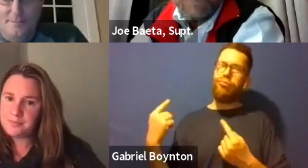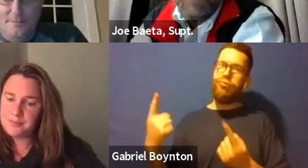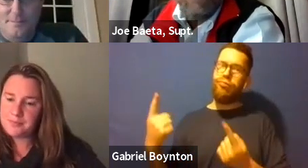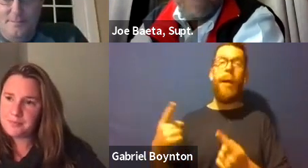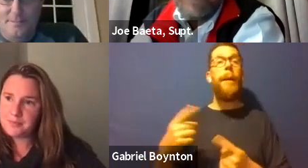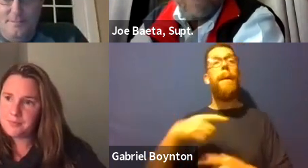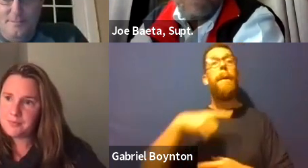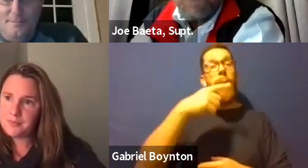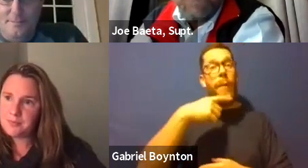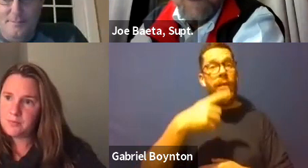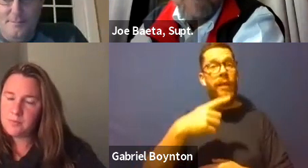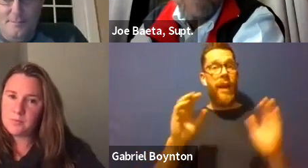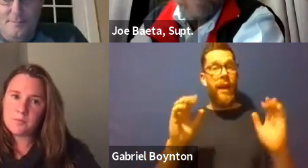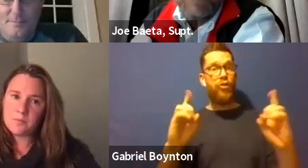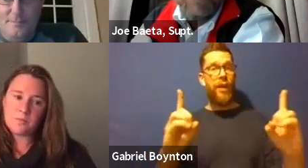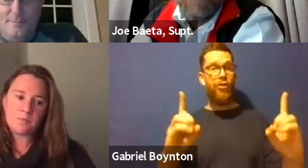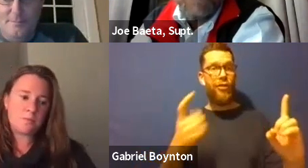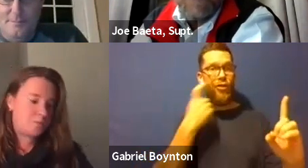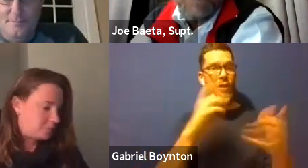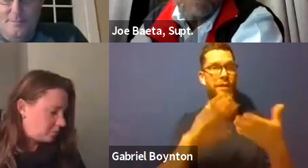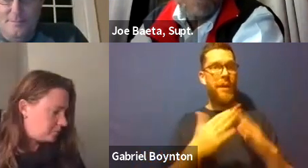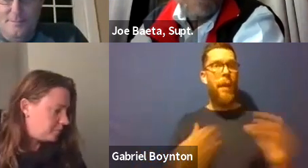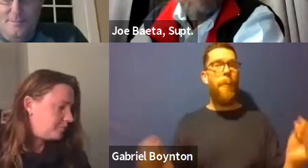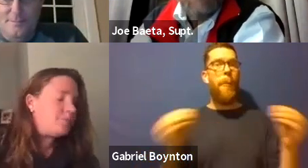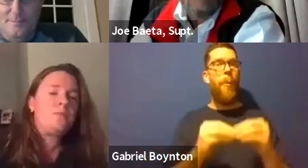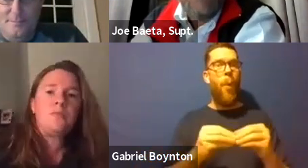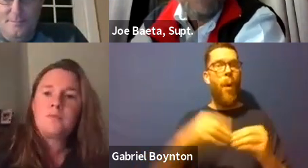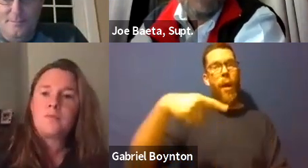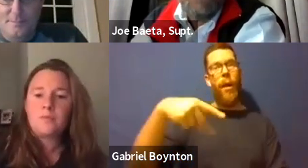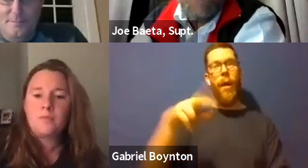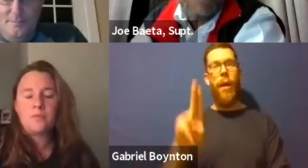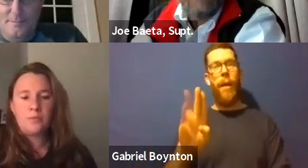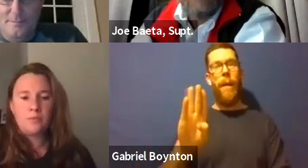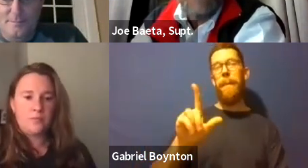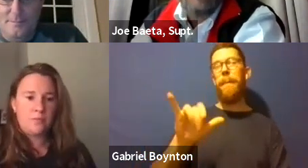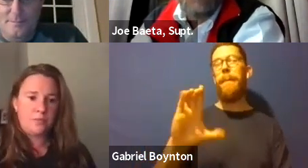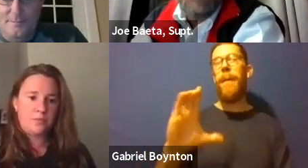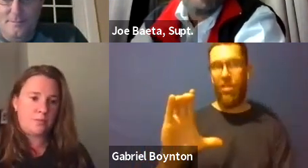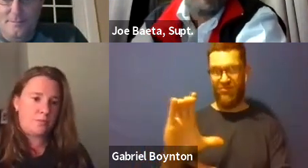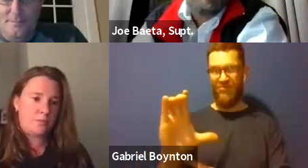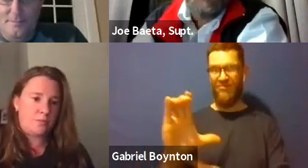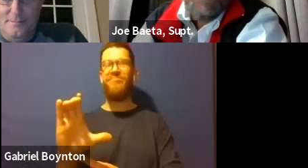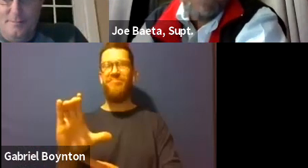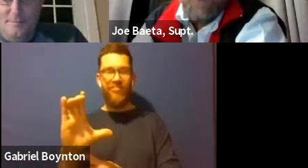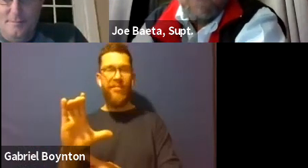Joe Baeta, Supt. : It's been a phrase that I use all the time. It drives people crazy when I use it. But our teachers are worried that they're not as good as someone else across the hall.